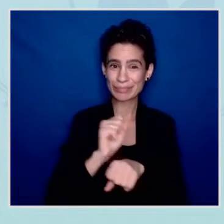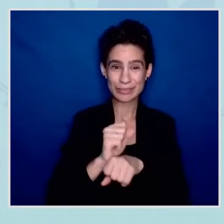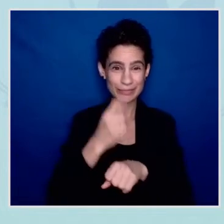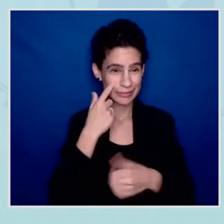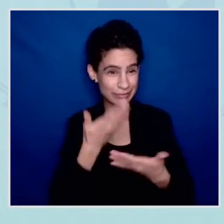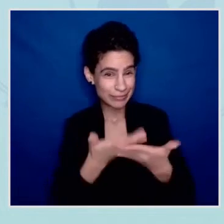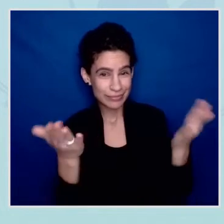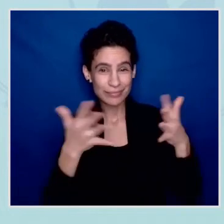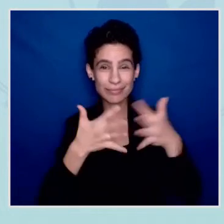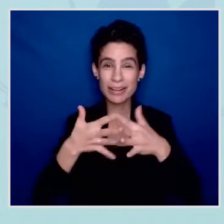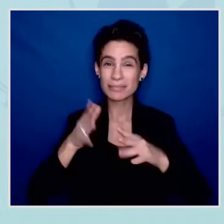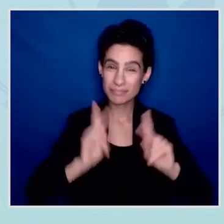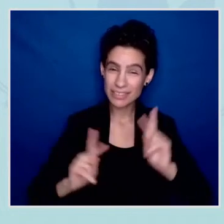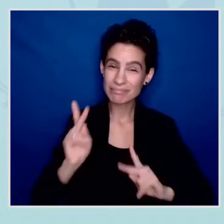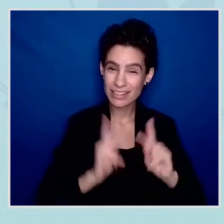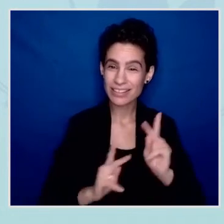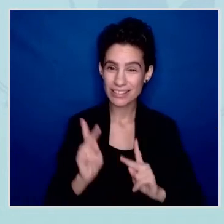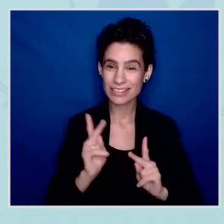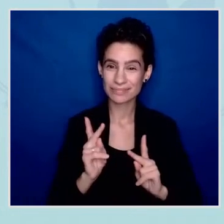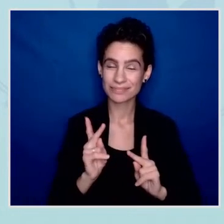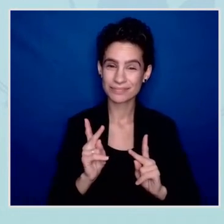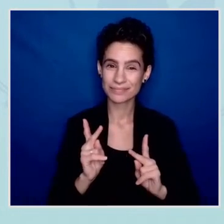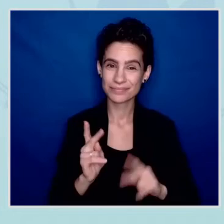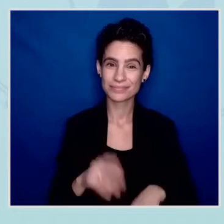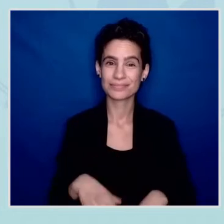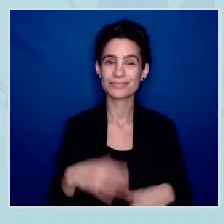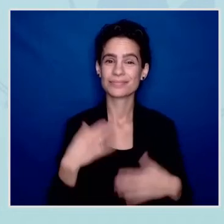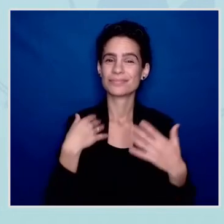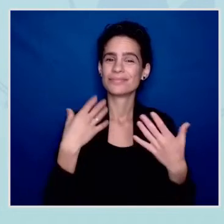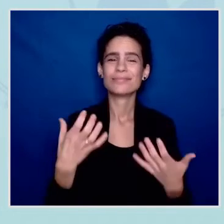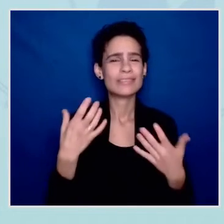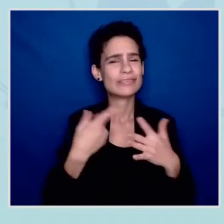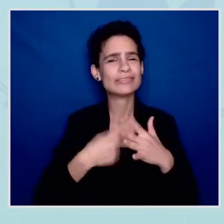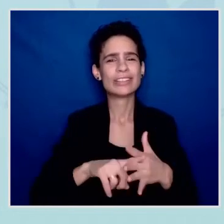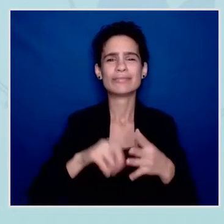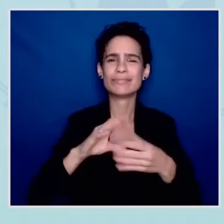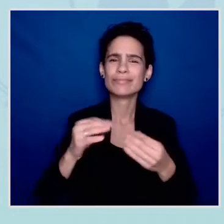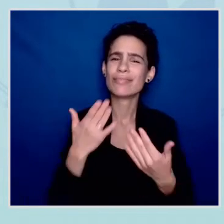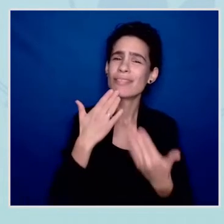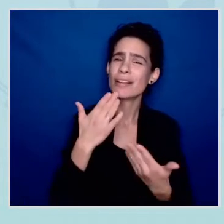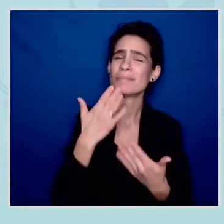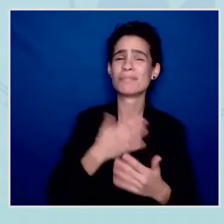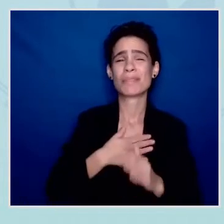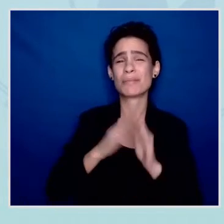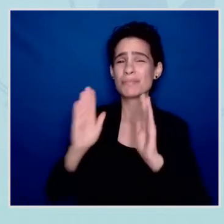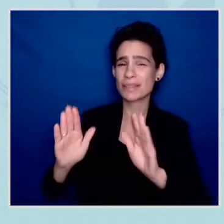PRESIDENT-ELECT, THANK YOU FOR